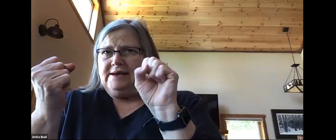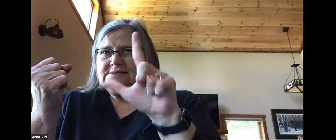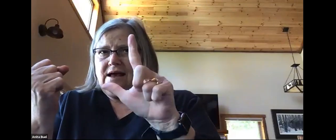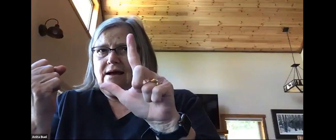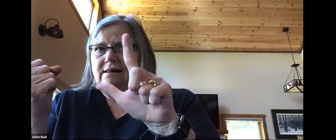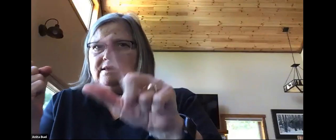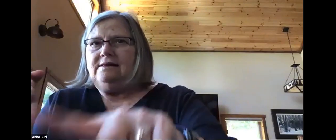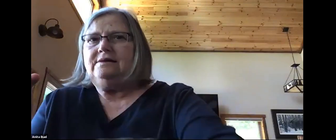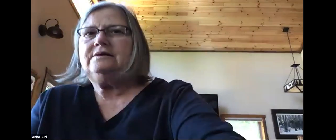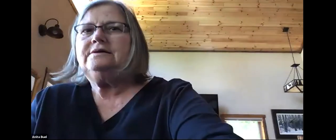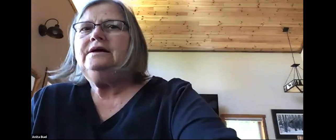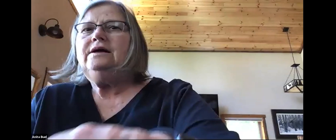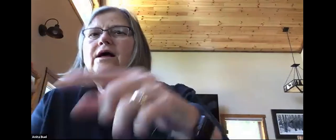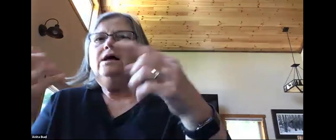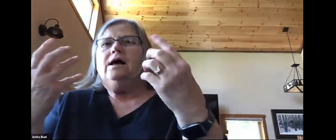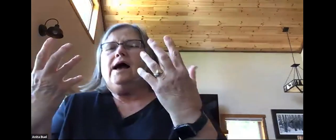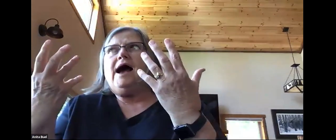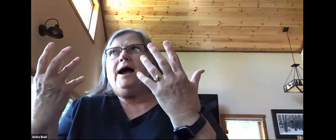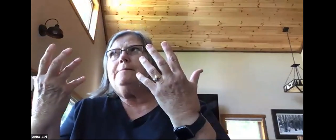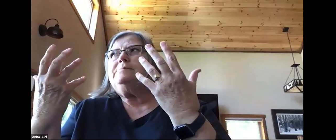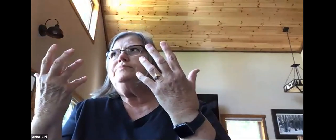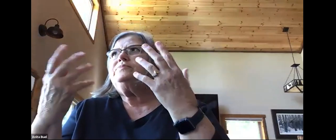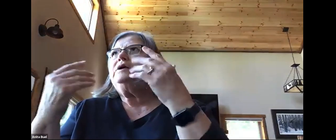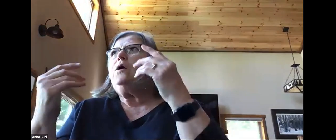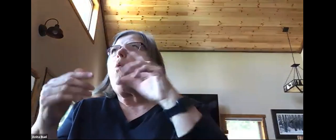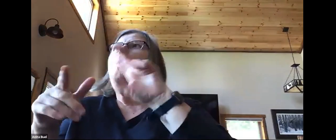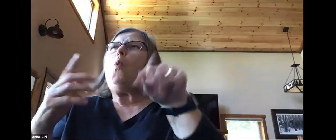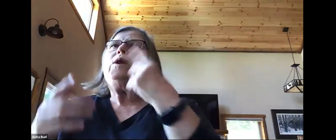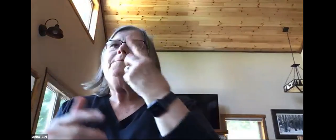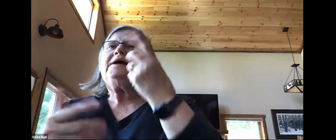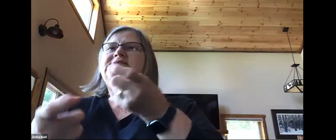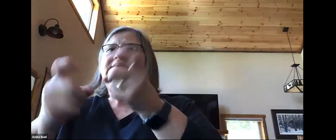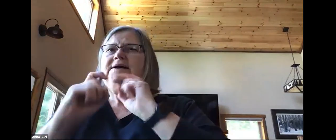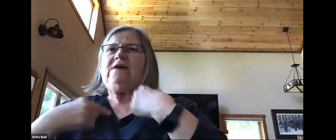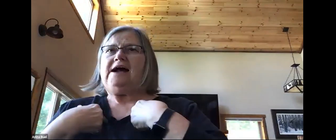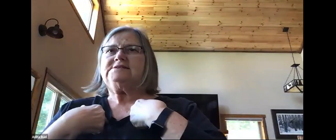In sign language.